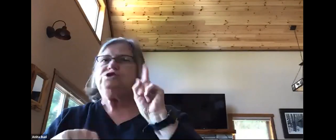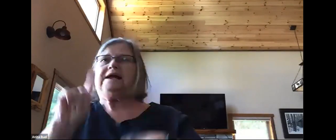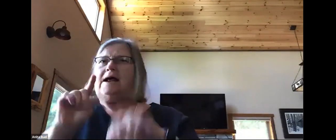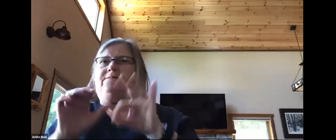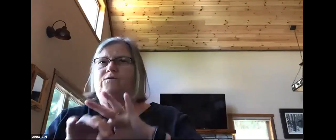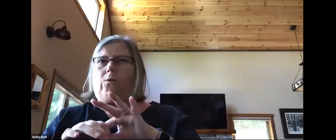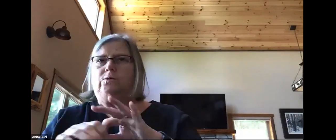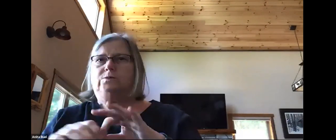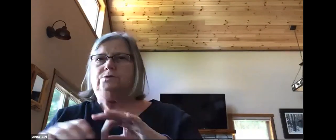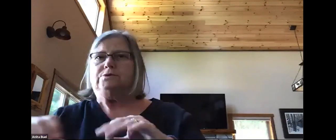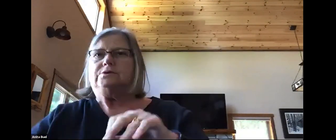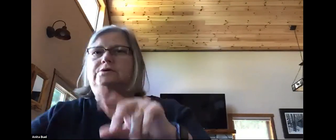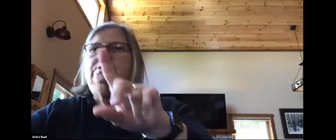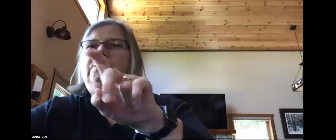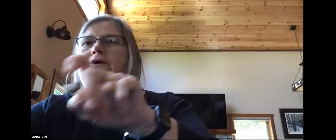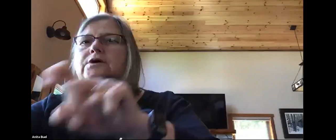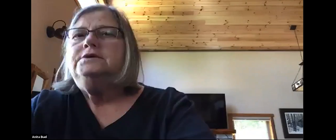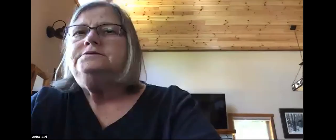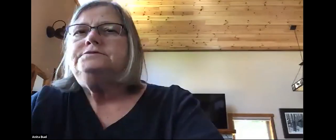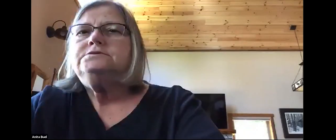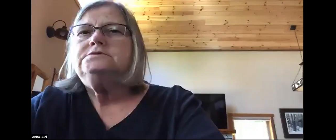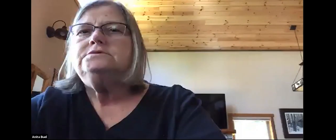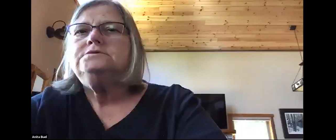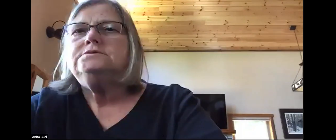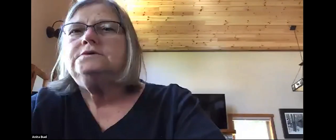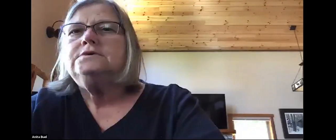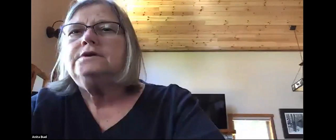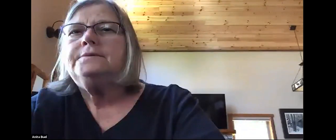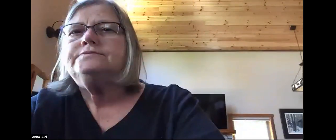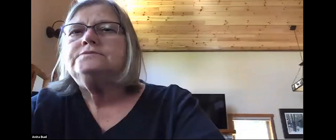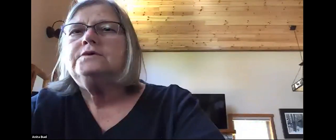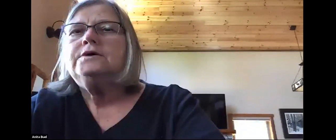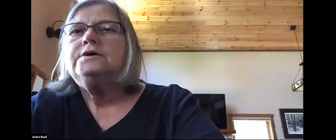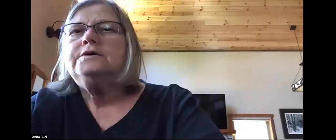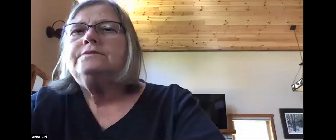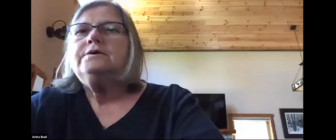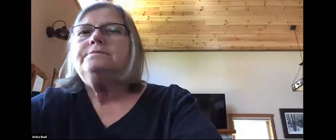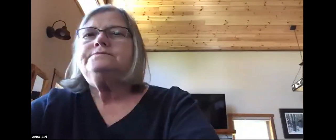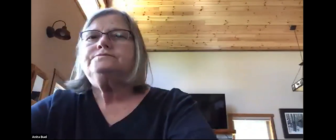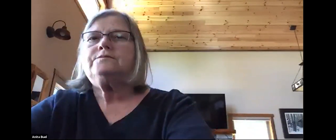In the Primary? Or is she not able to vote anymore? Steve Simon: Okay.